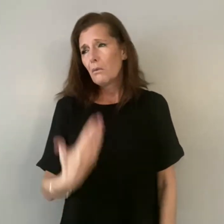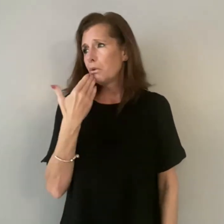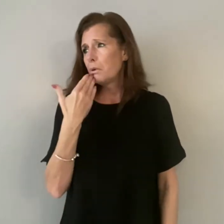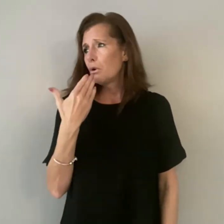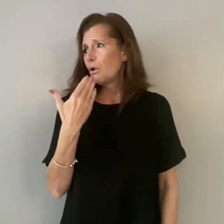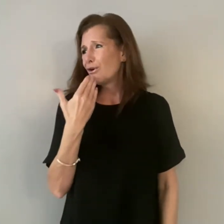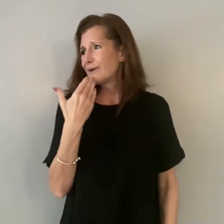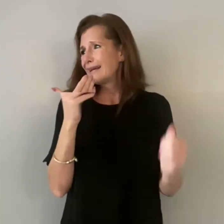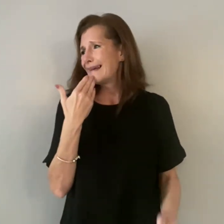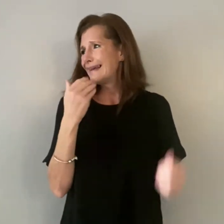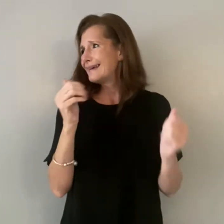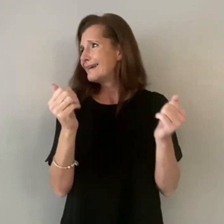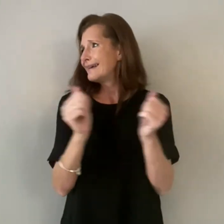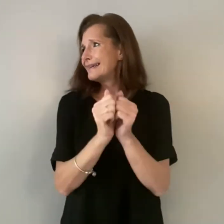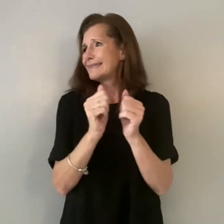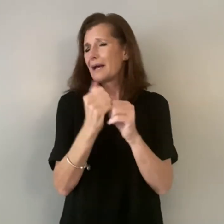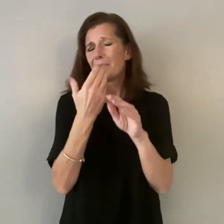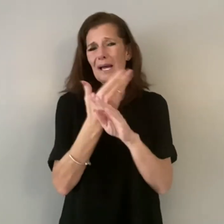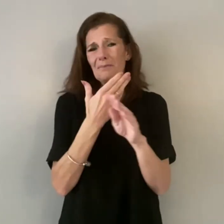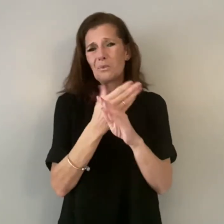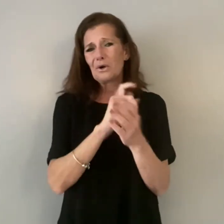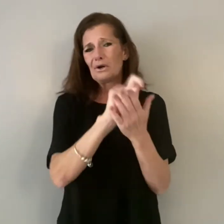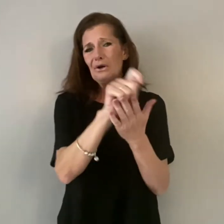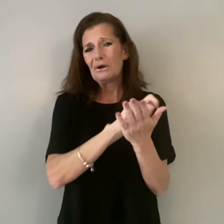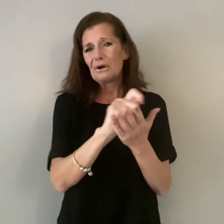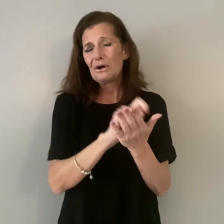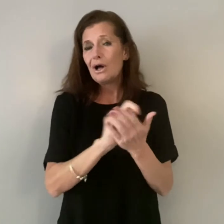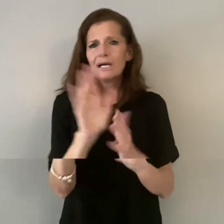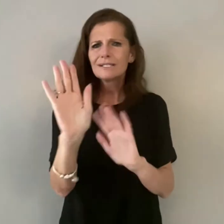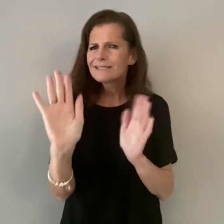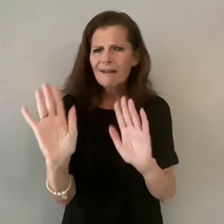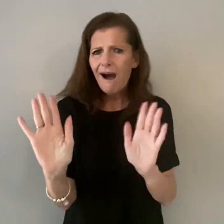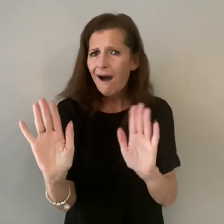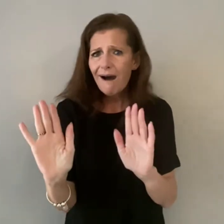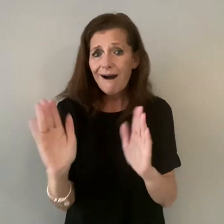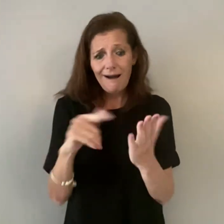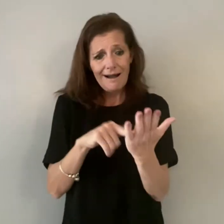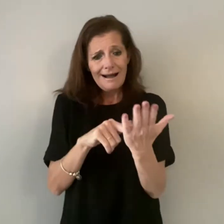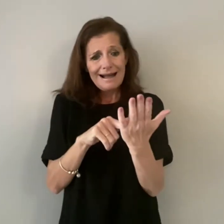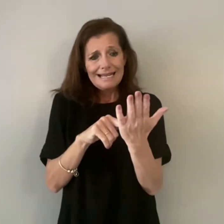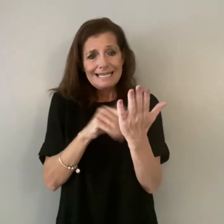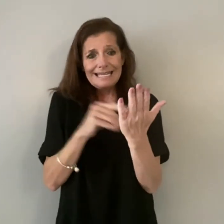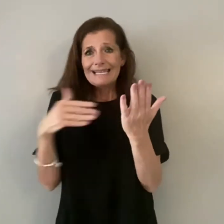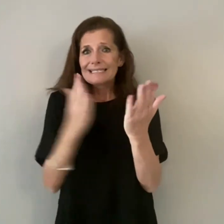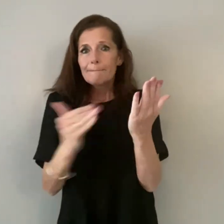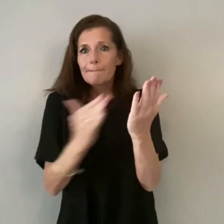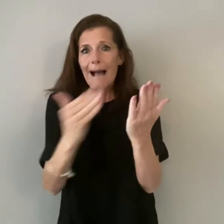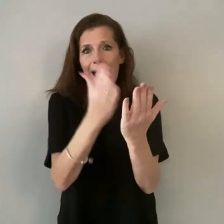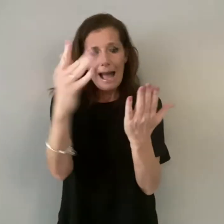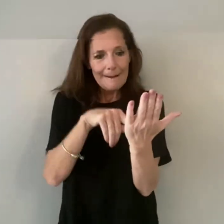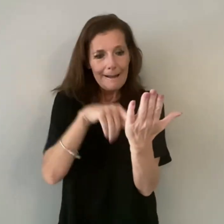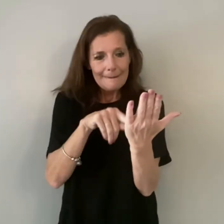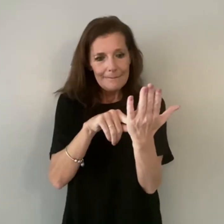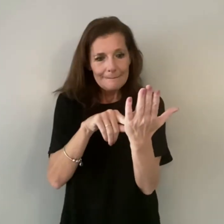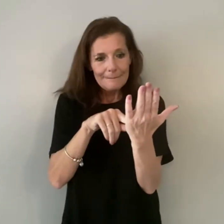and it's just there for the sake of being there. In actual fact, it's a map, it's a map that says